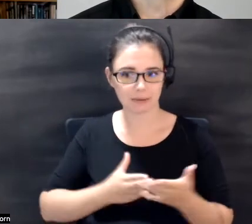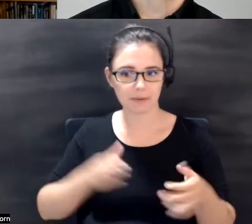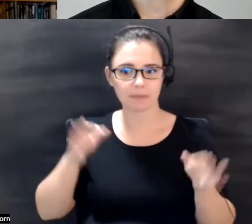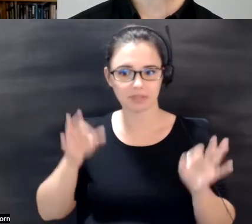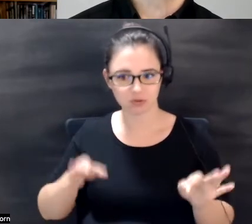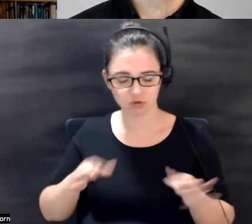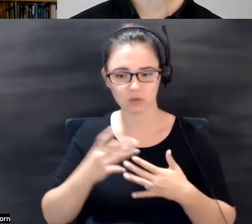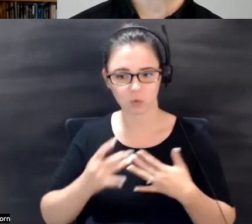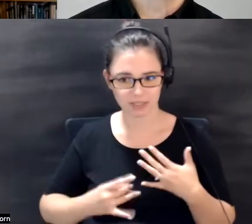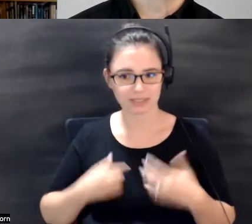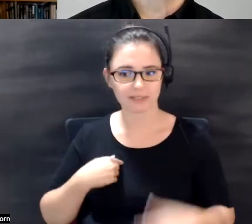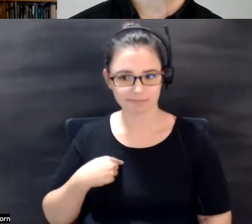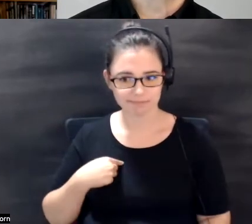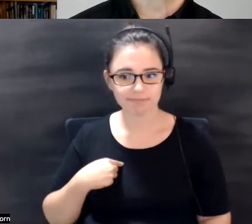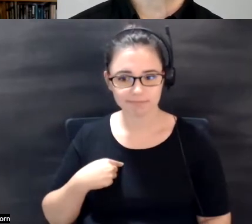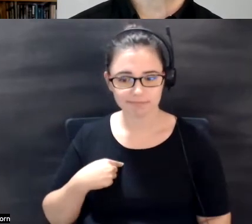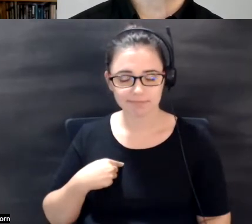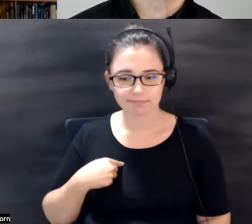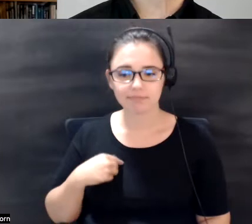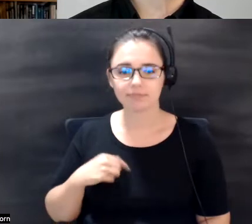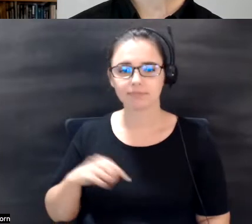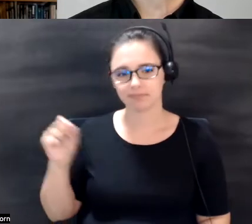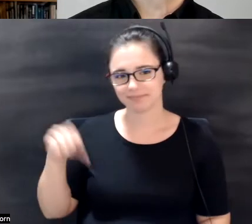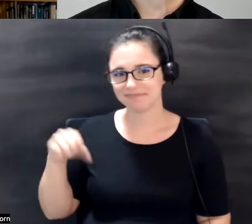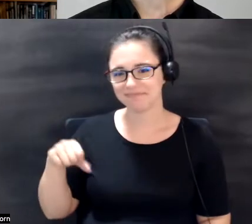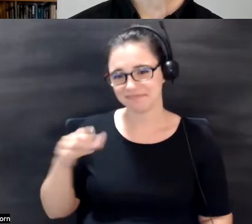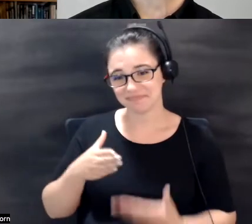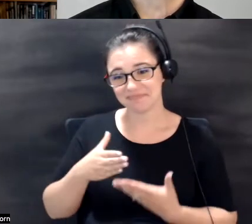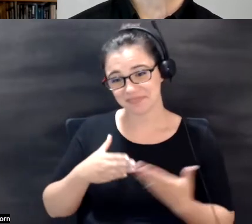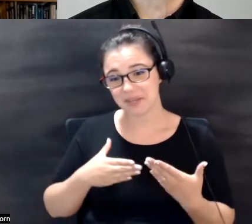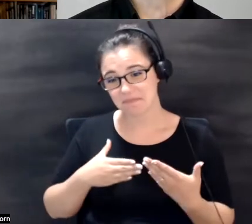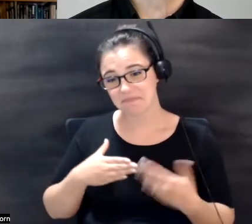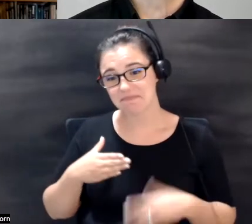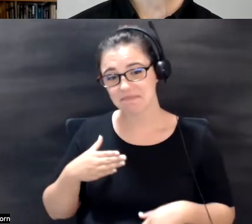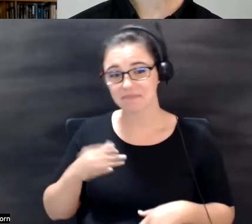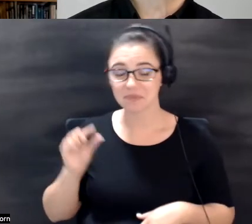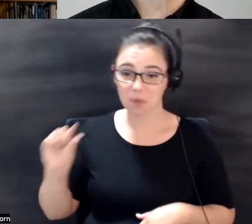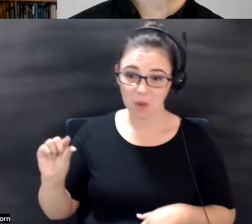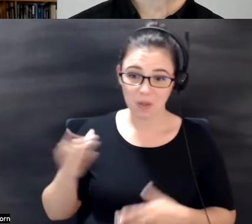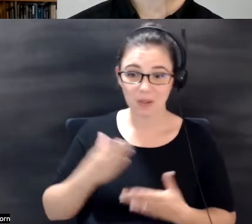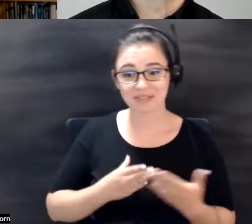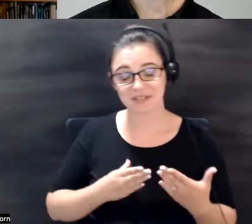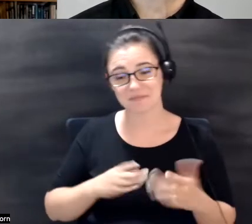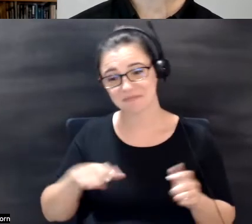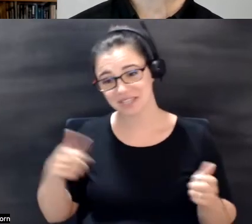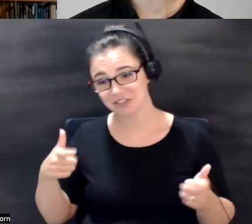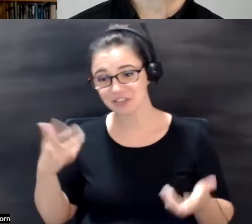and yeah, and some are some are, you know, smaller, and some are bigger... Right, right.